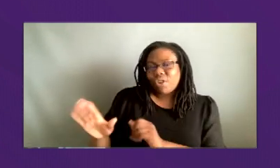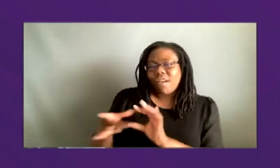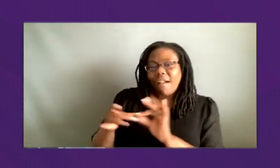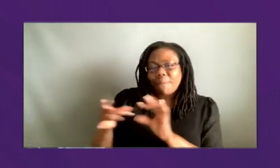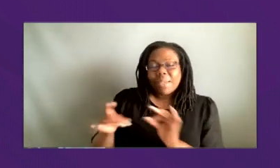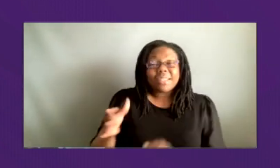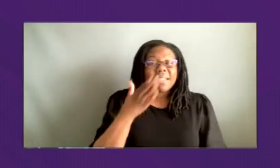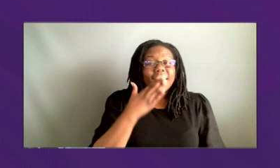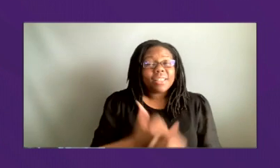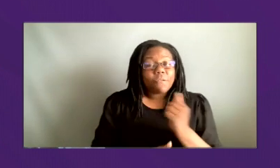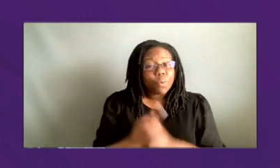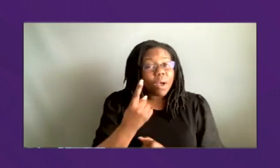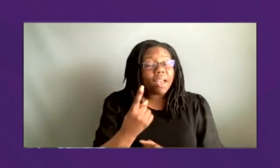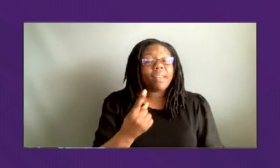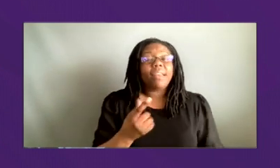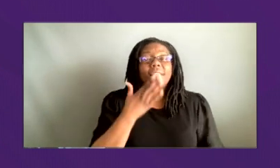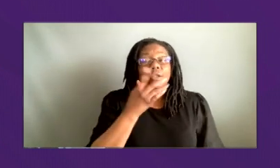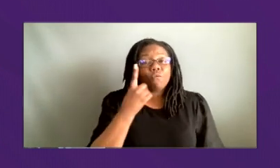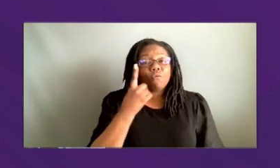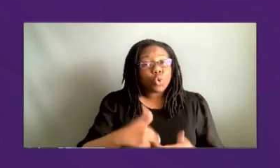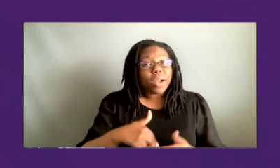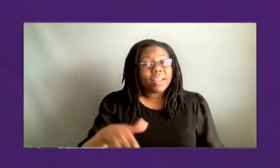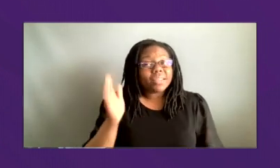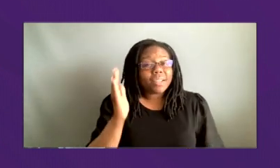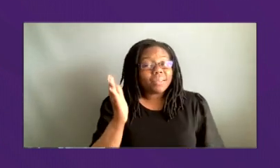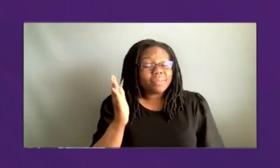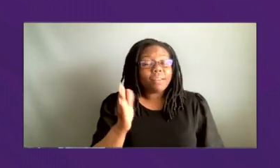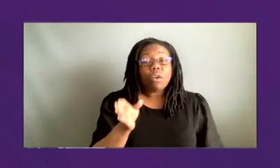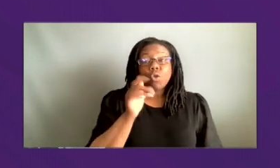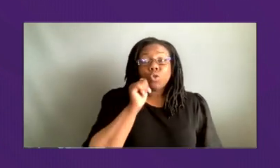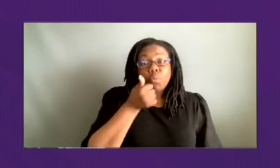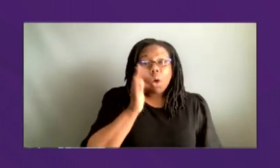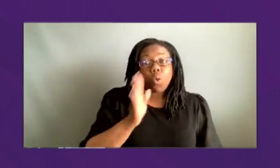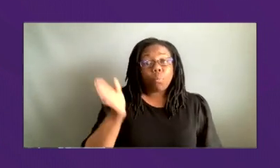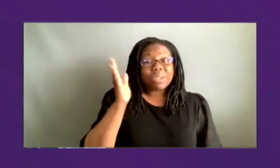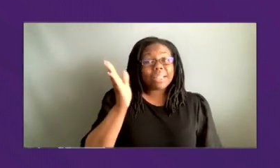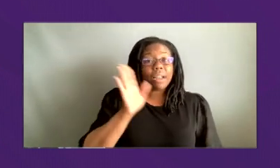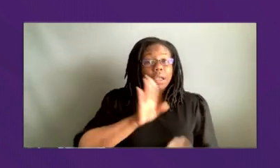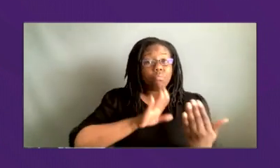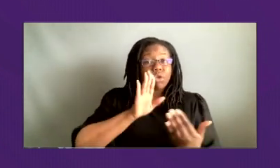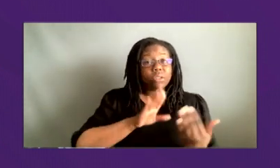also be presenting tomorrow in person at 1:15 in the Arts and Industries Building if you happen